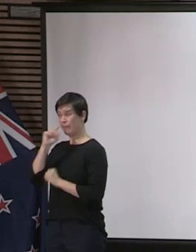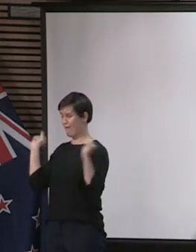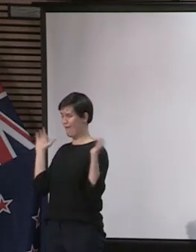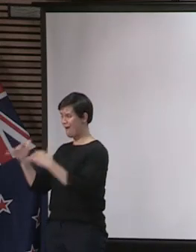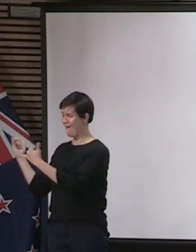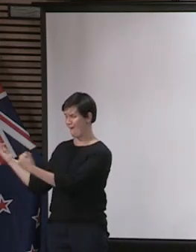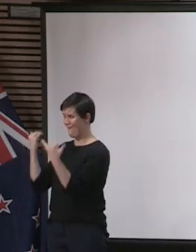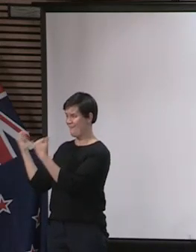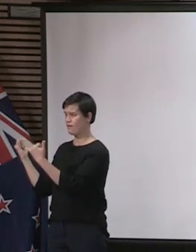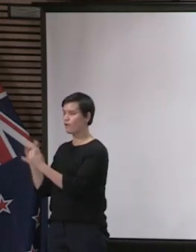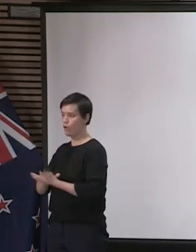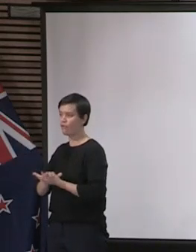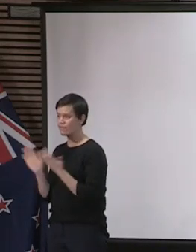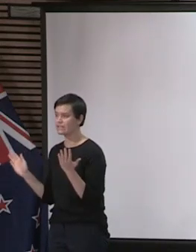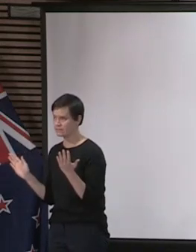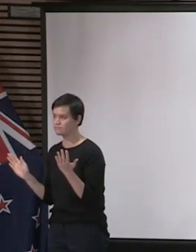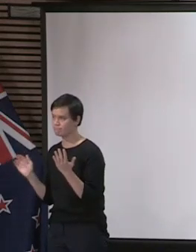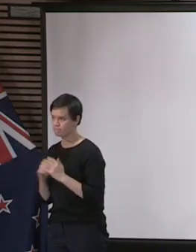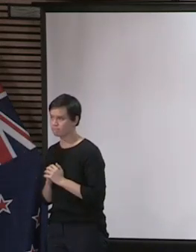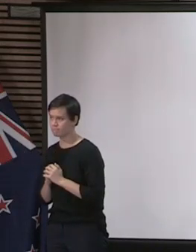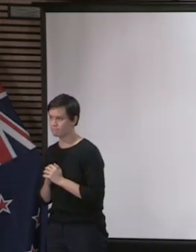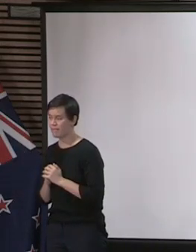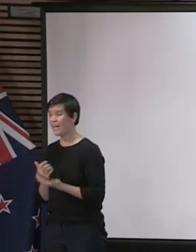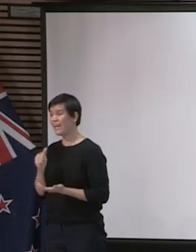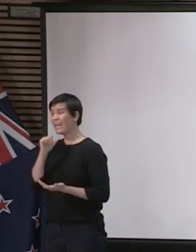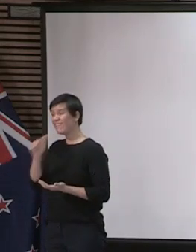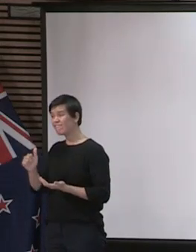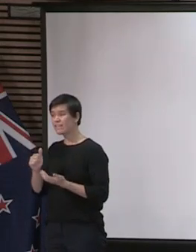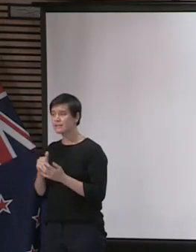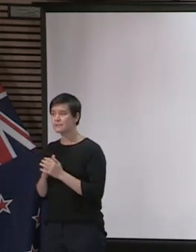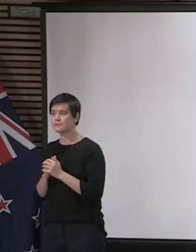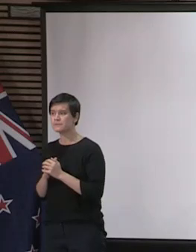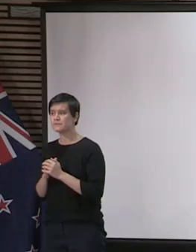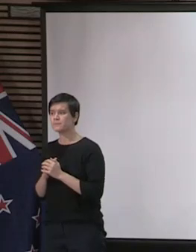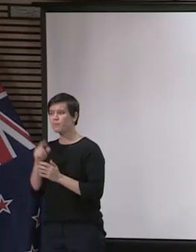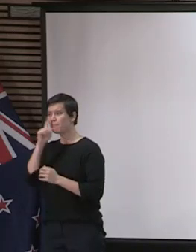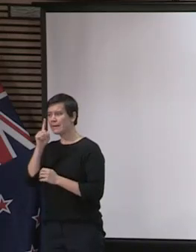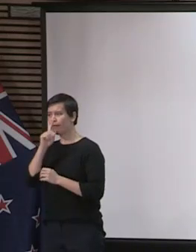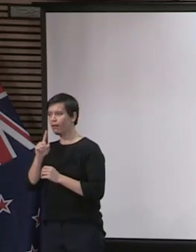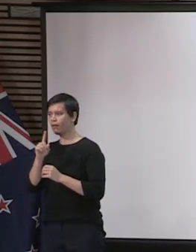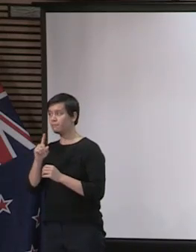enforcers. That will be very obvious if we have congregation in recreational